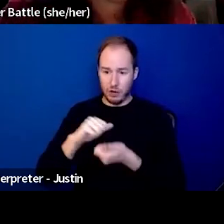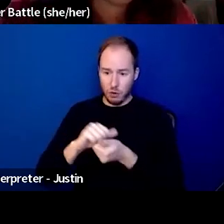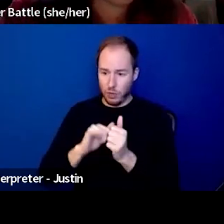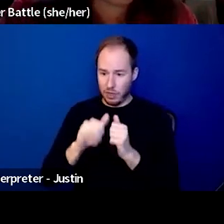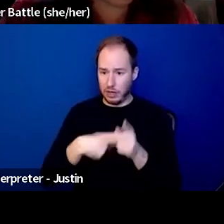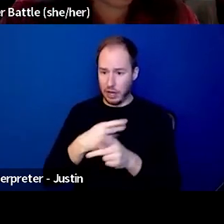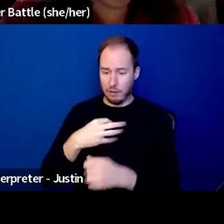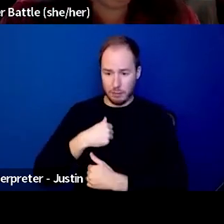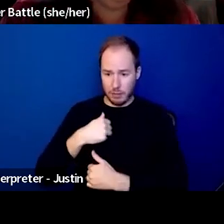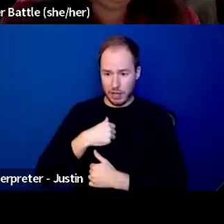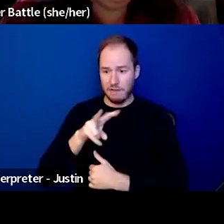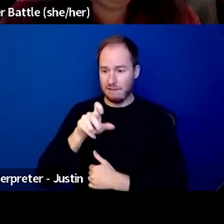I can say a little bit about that.